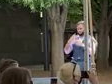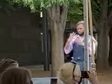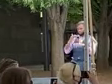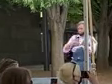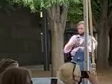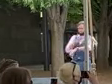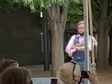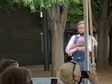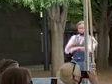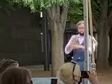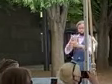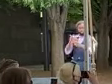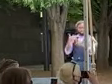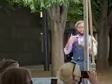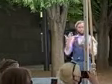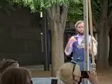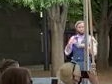but also how far we still have to go.